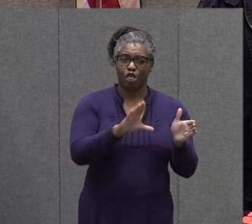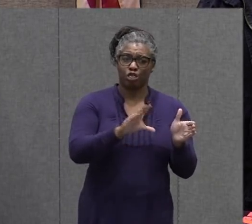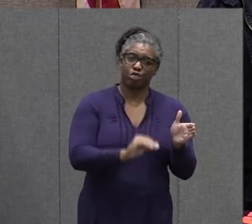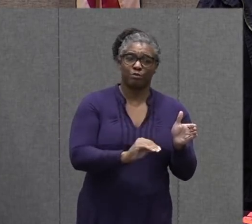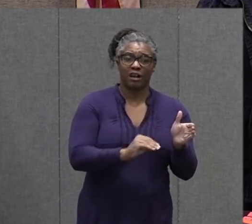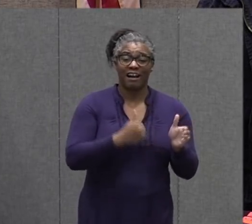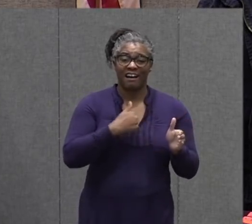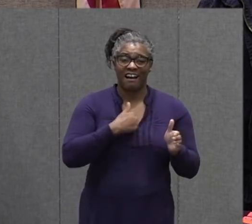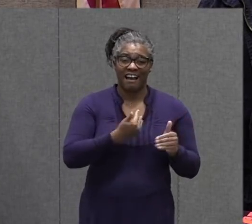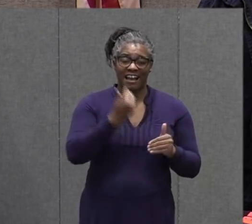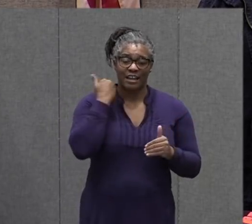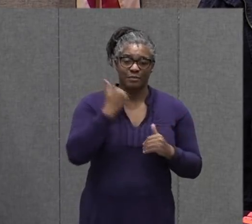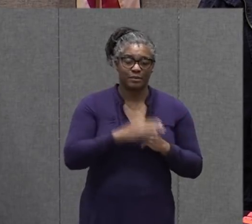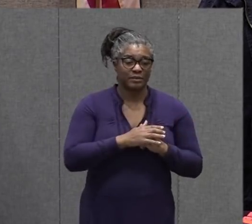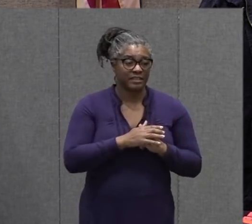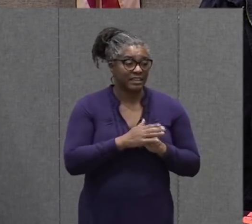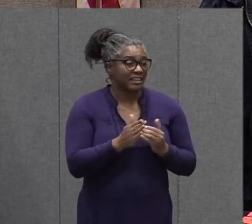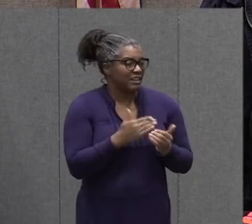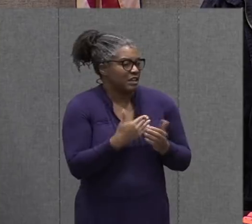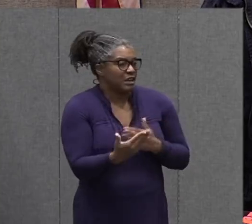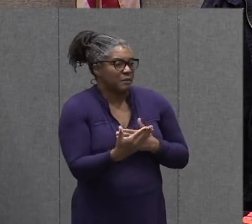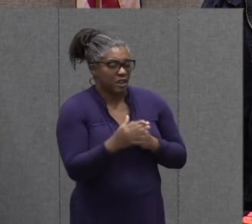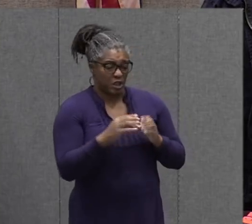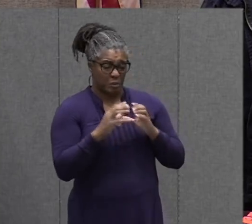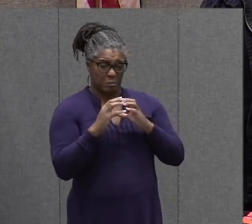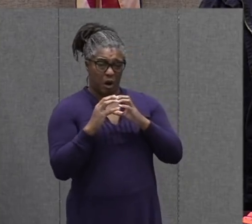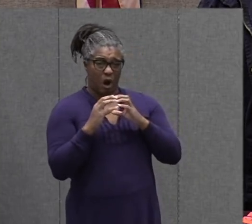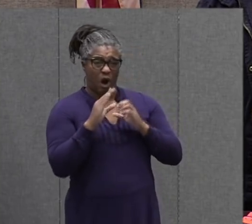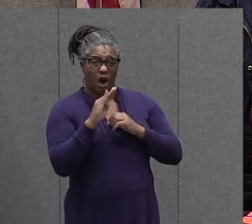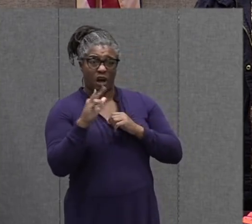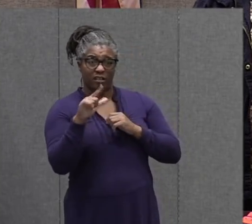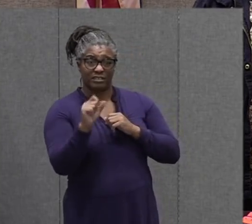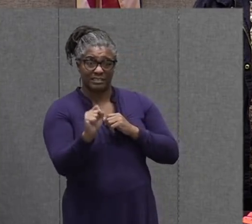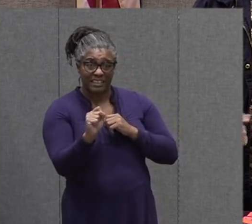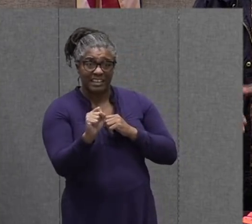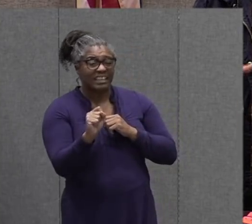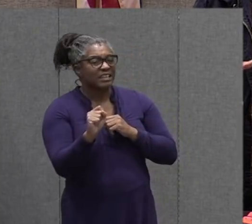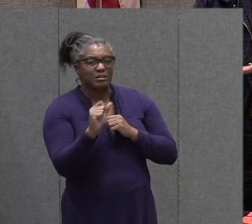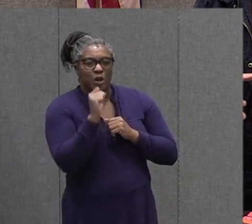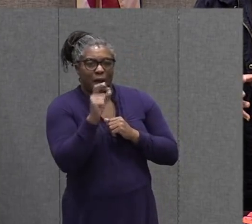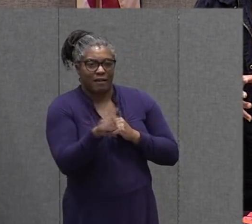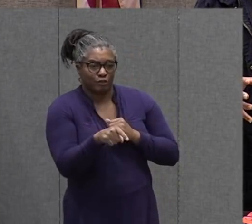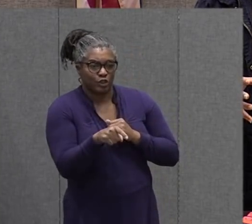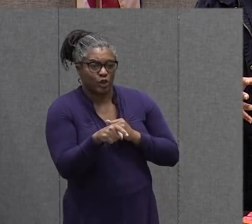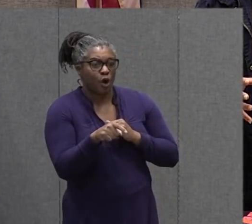We could have just left them in the bowl. [Miss Garcia] I'm so happy you said that because what I did was, I scooped them from the tray,